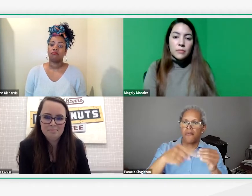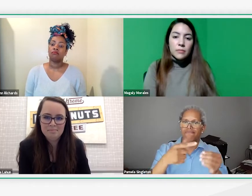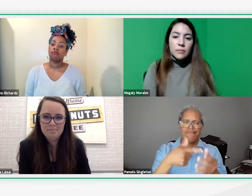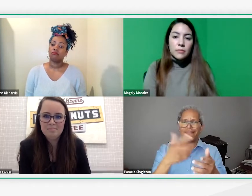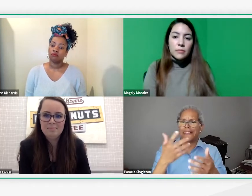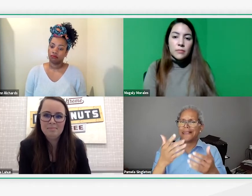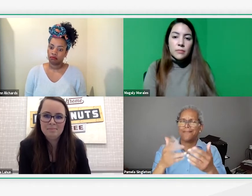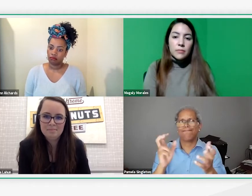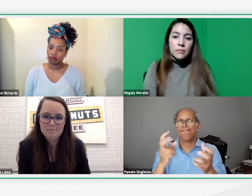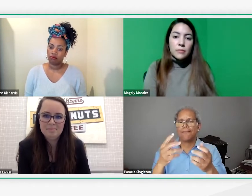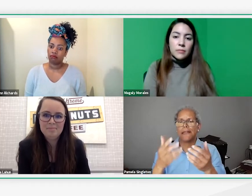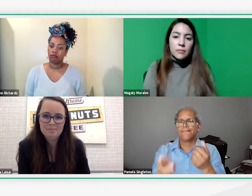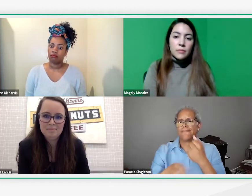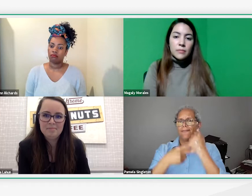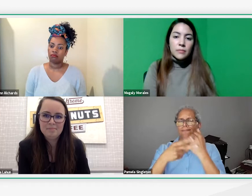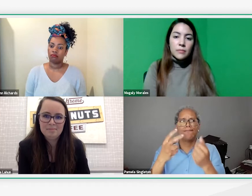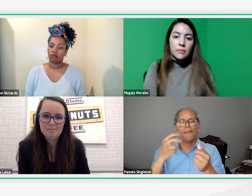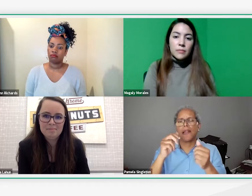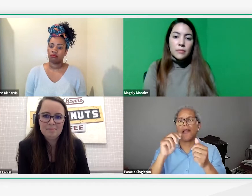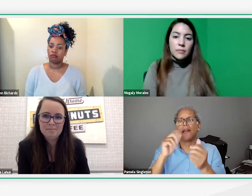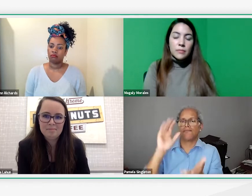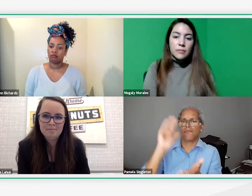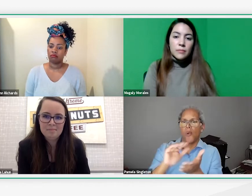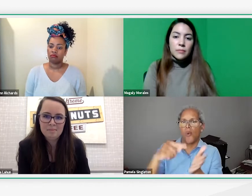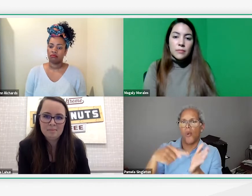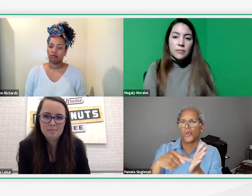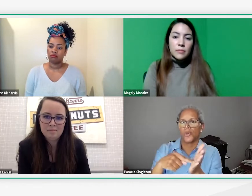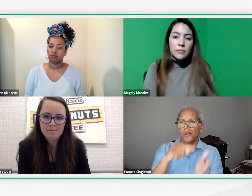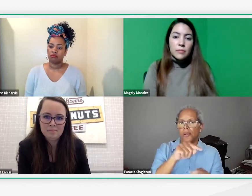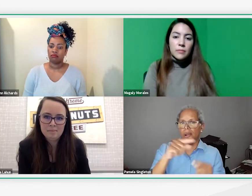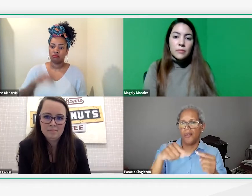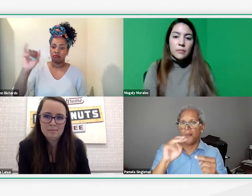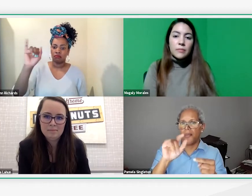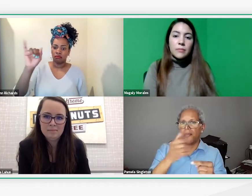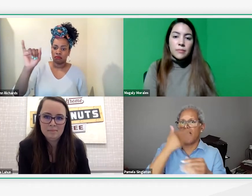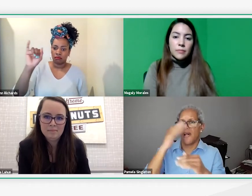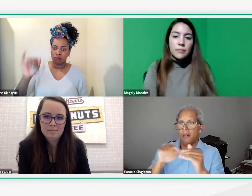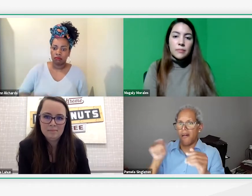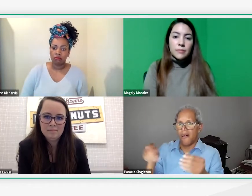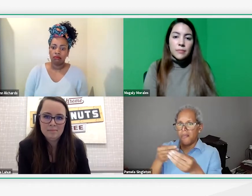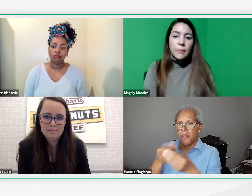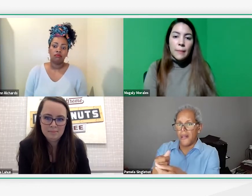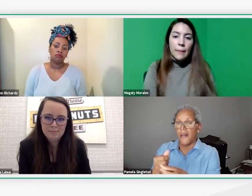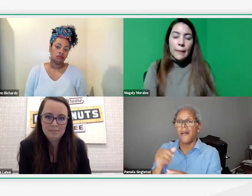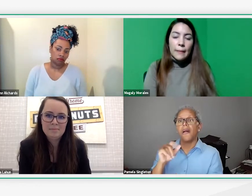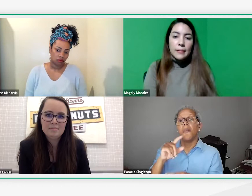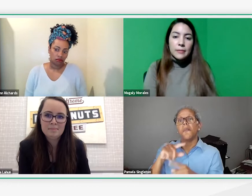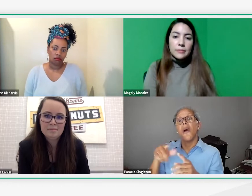The mileage deduction goes a lot better. You end up saving more, so therefore you owe less taxes